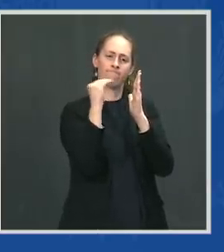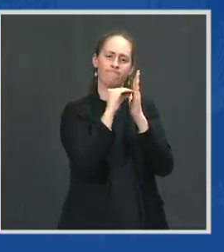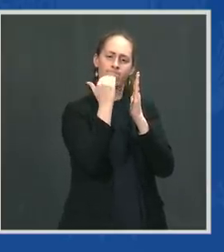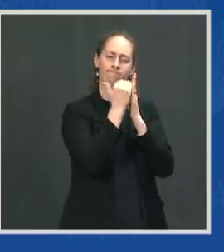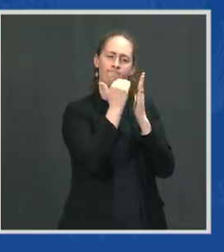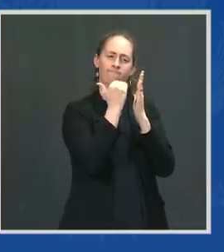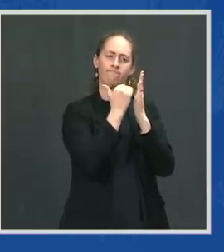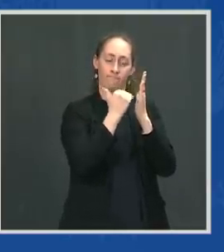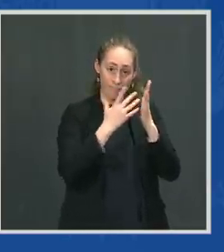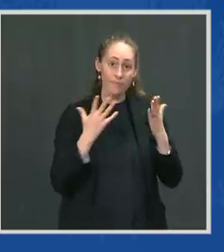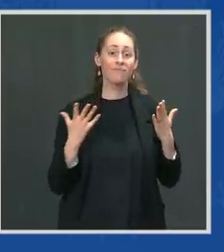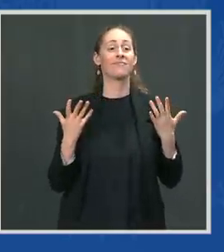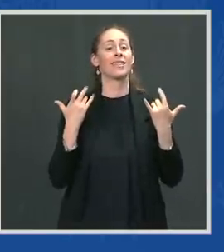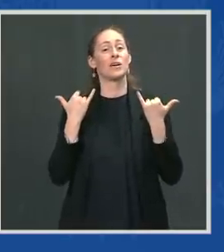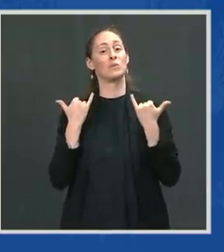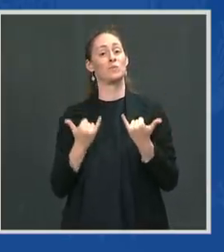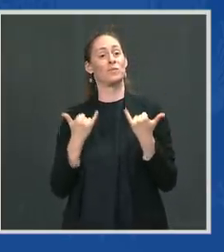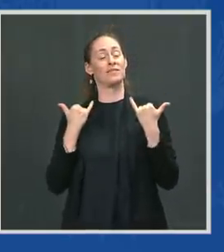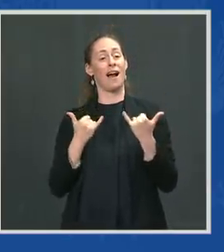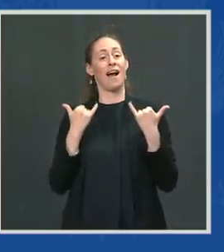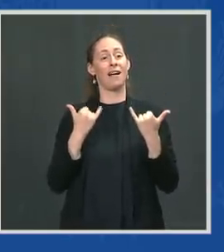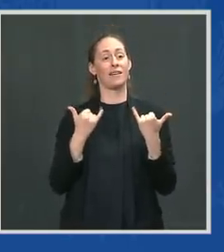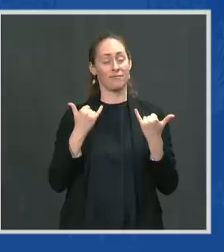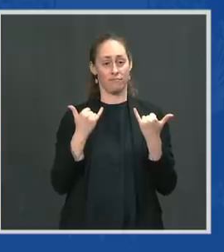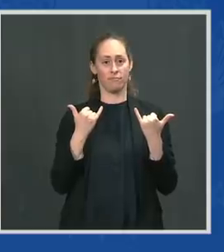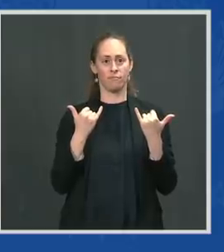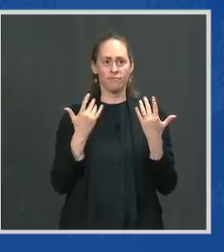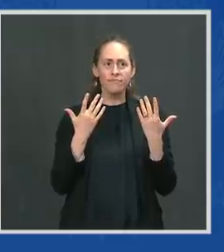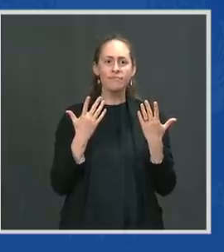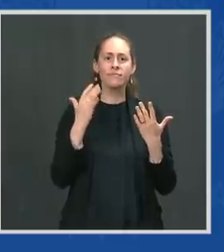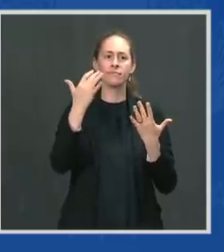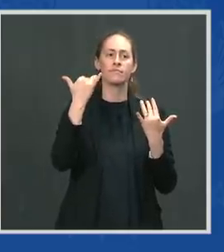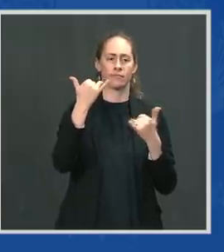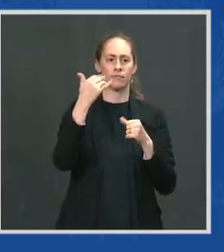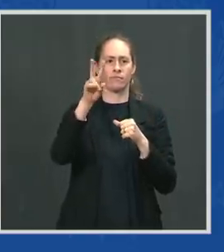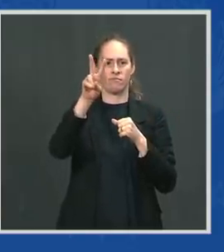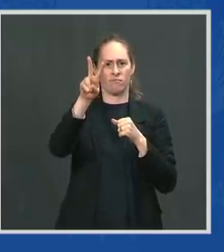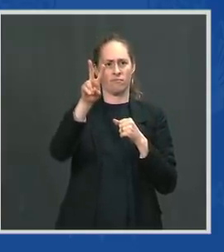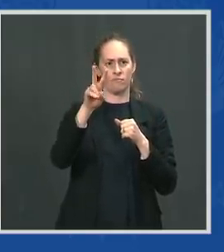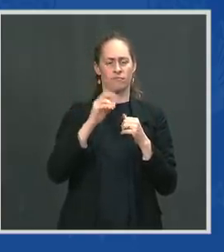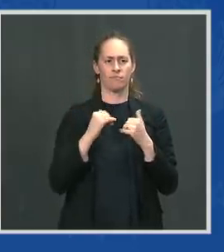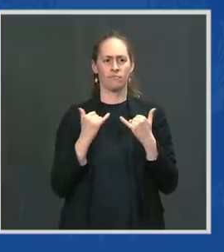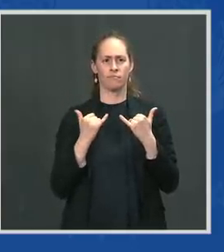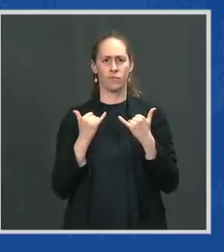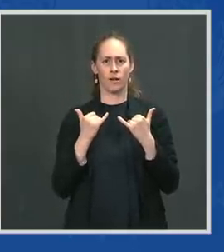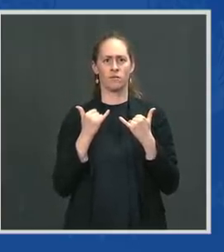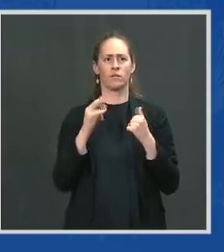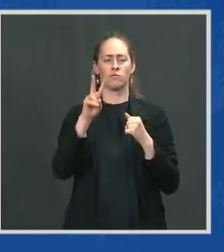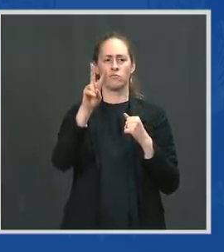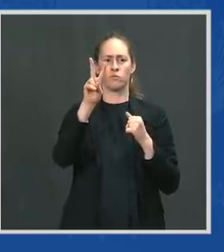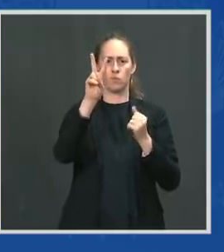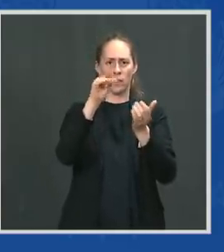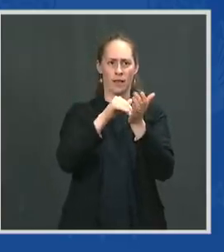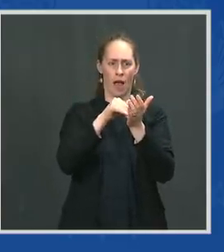there are two hundred and forty- -- 2,448 U.S. troops